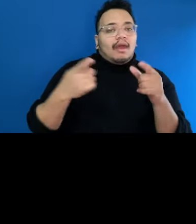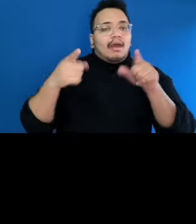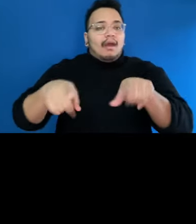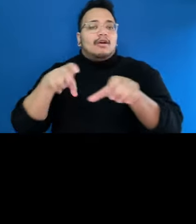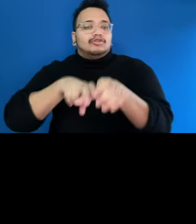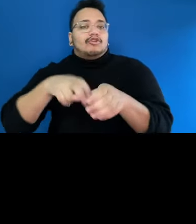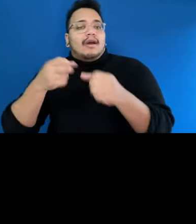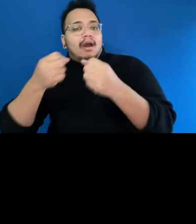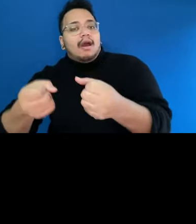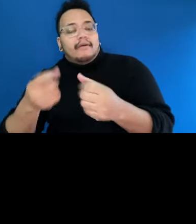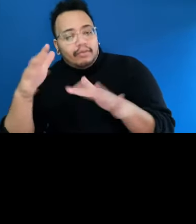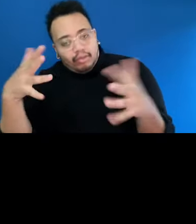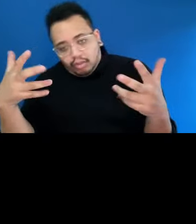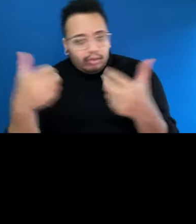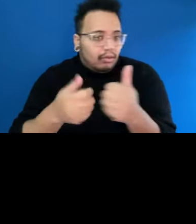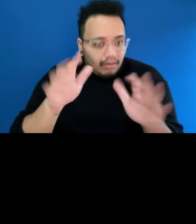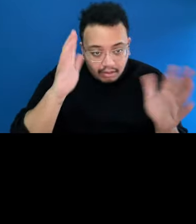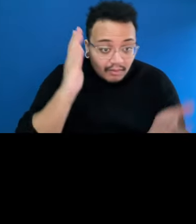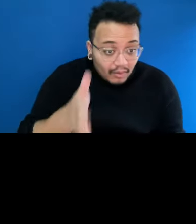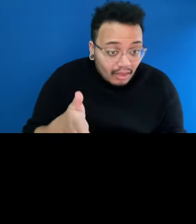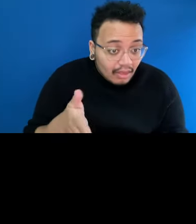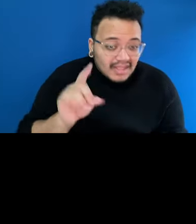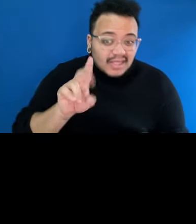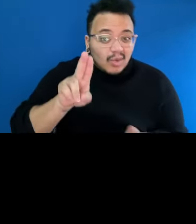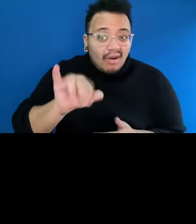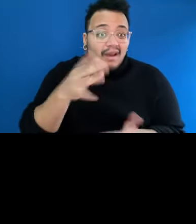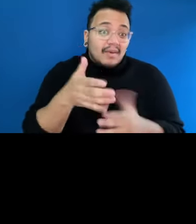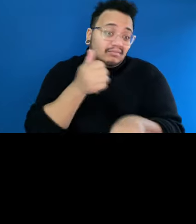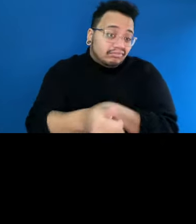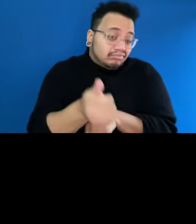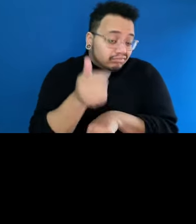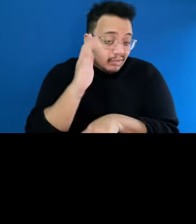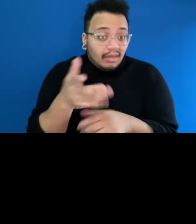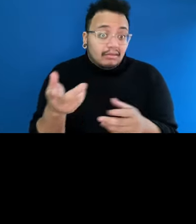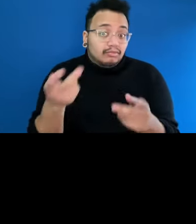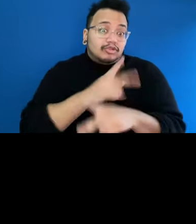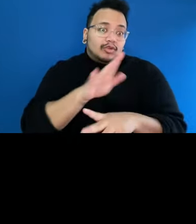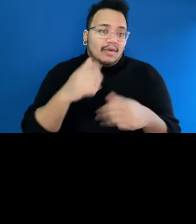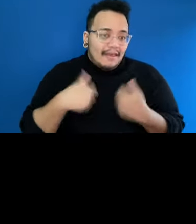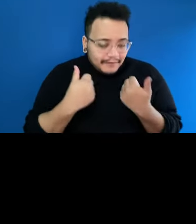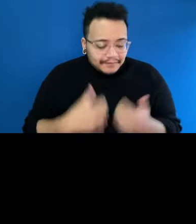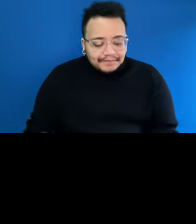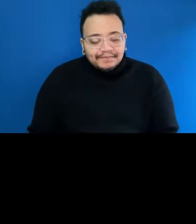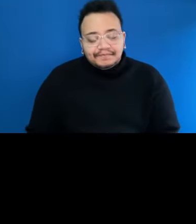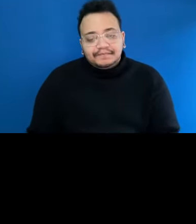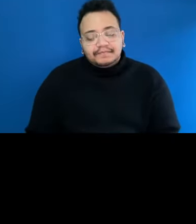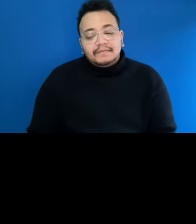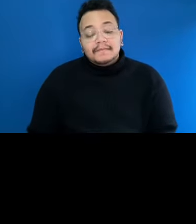to the overall problems you're dealing with. And then the researchers did find that people